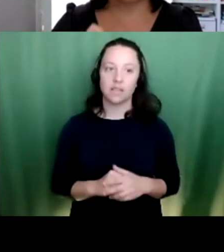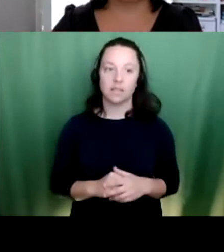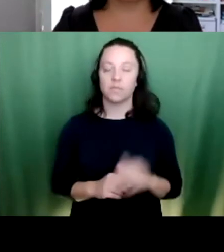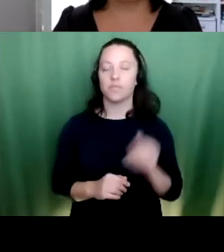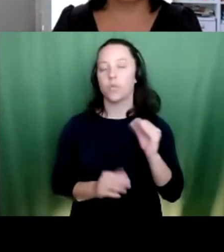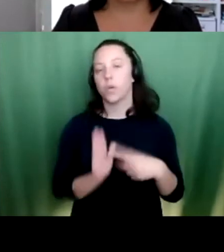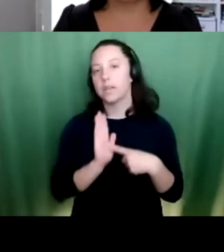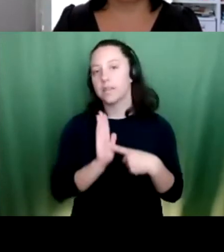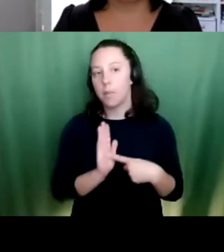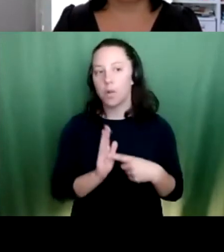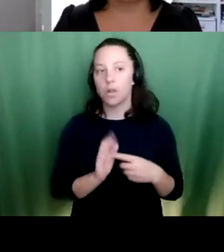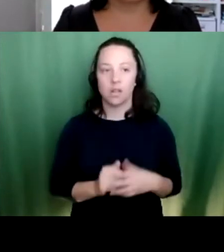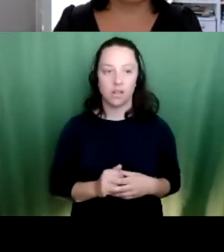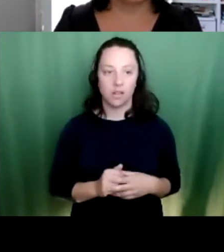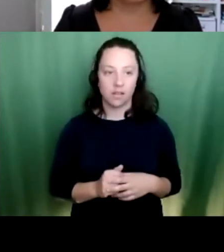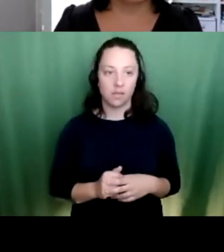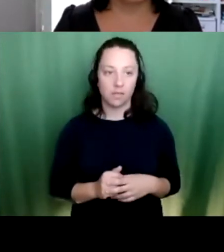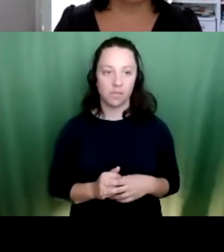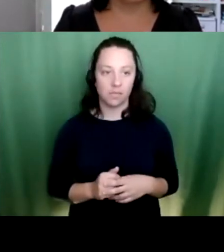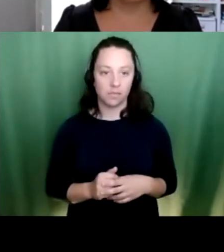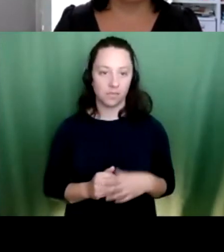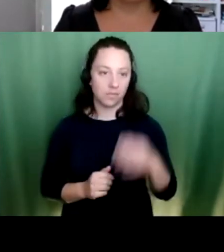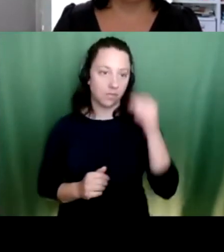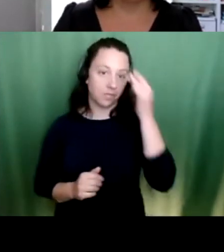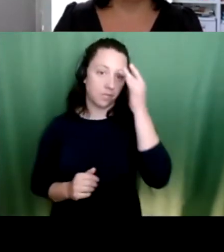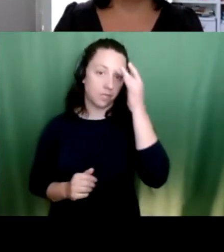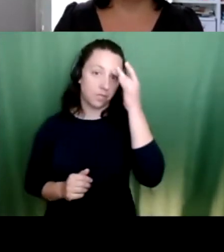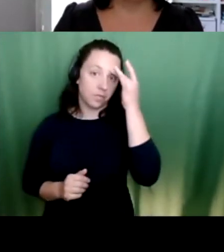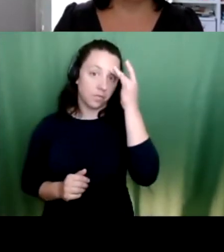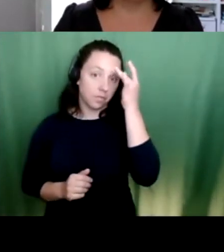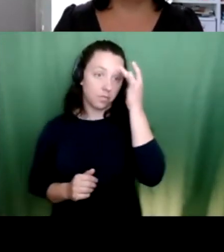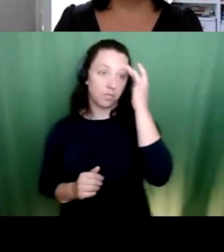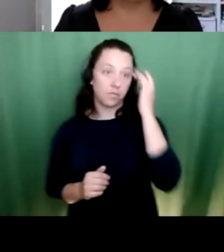whether there's in this virtual realm whether you if have found effective strategies